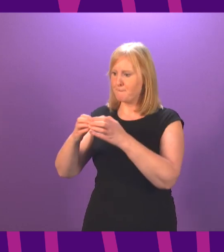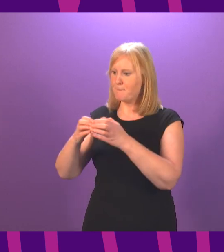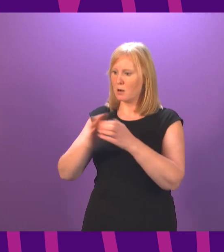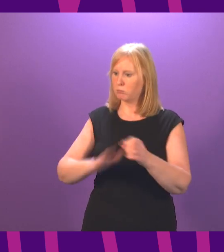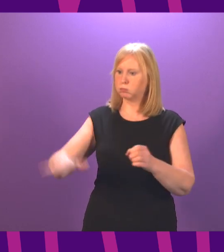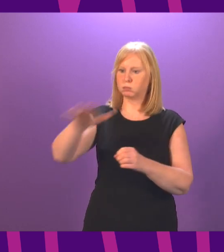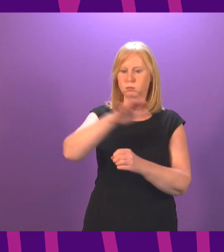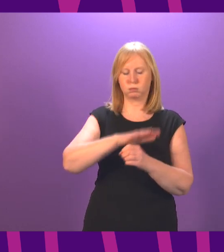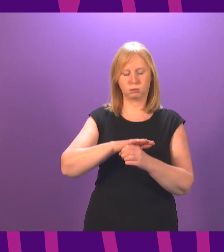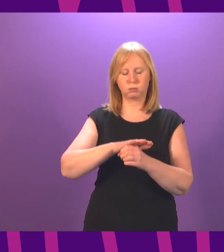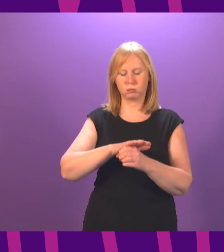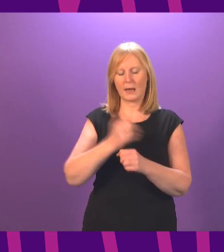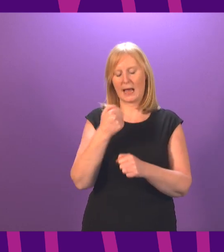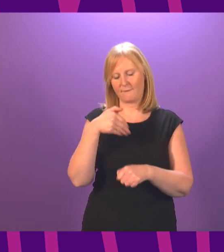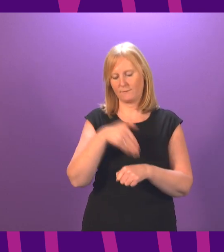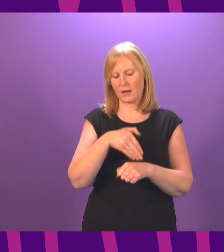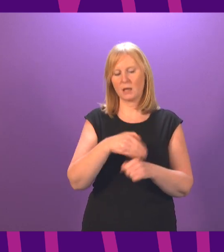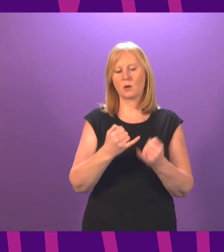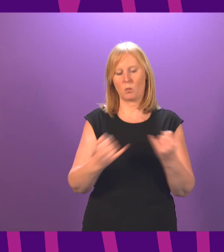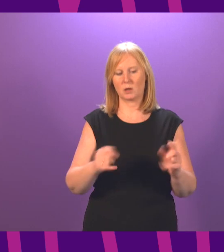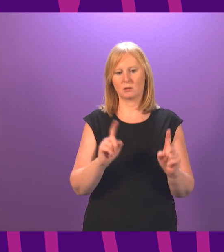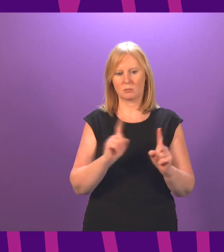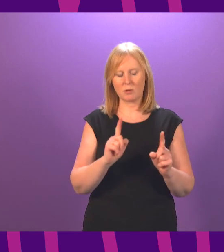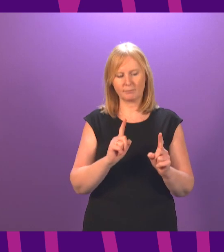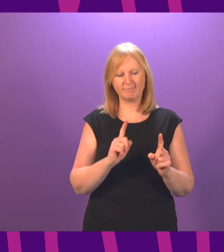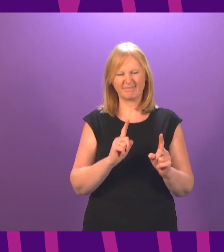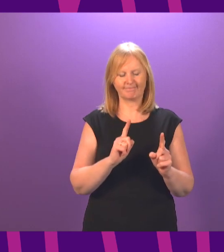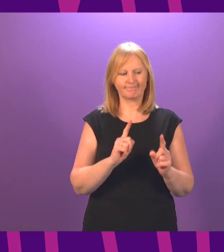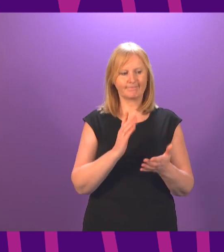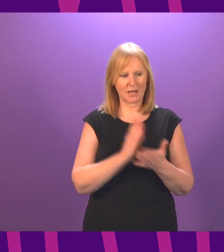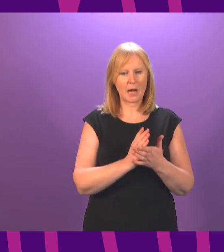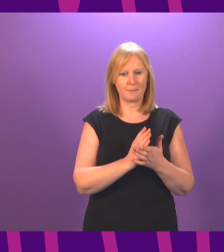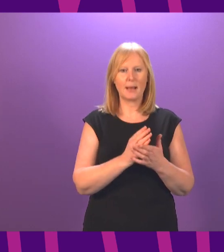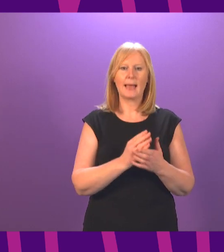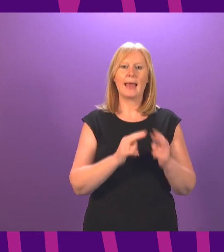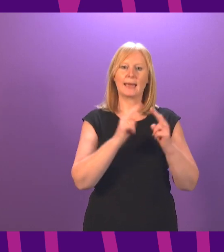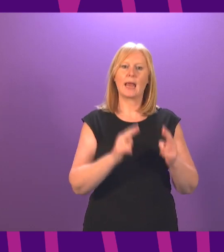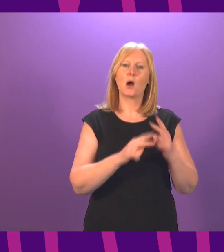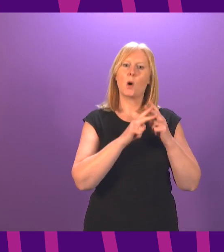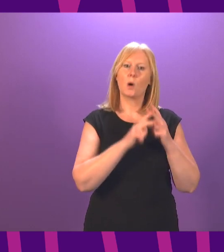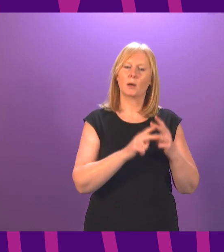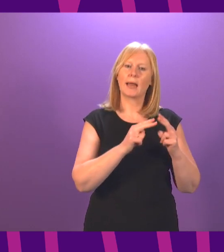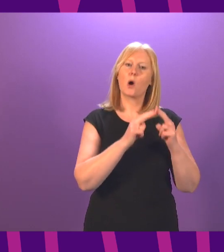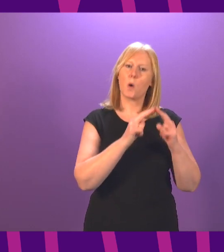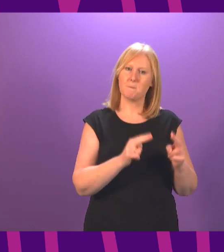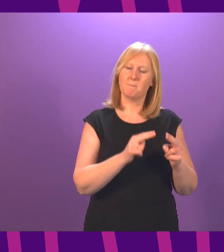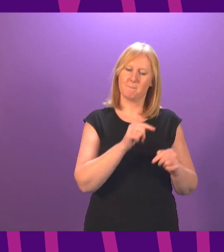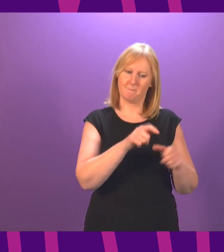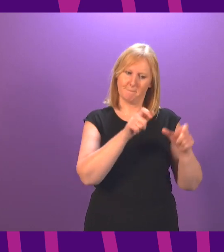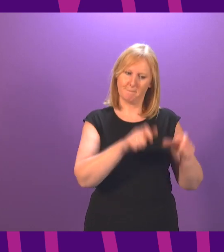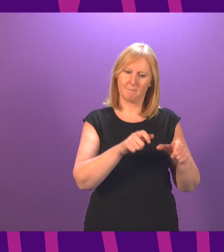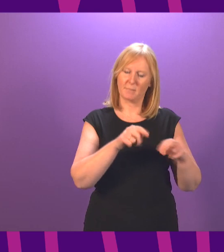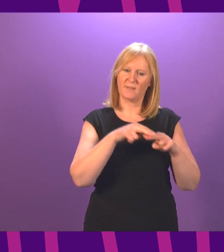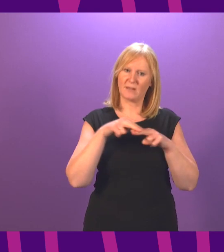more, or harder, than the people who live in care homes and their families. I had occasion